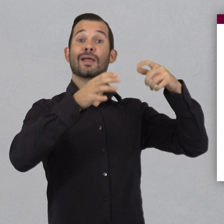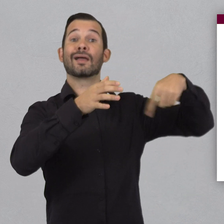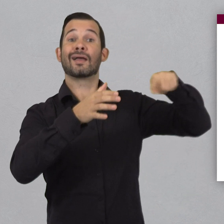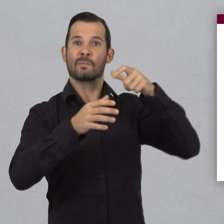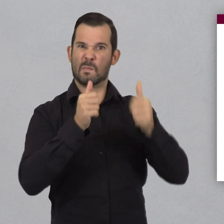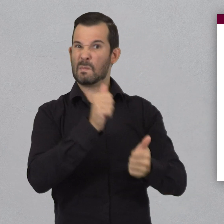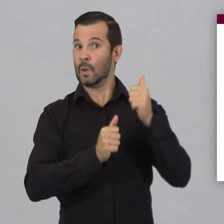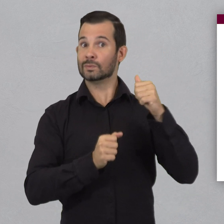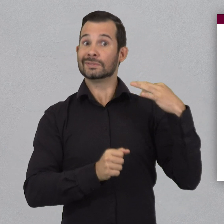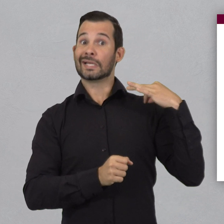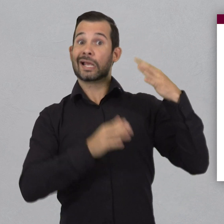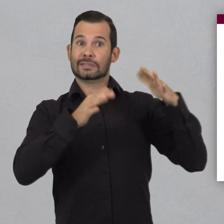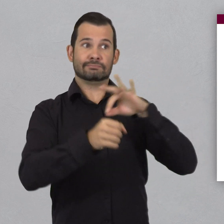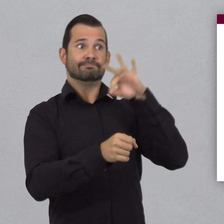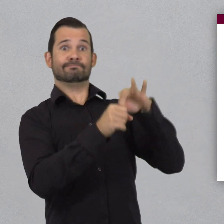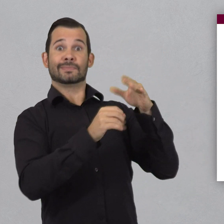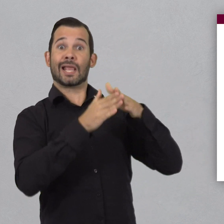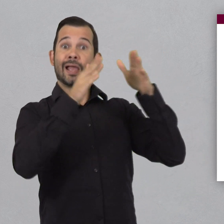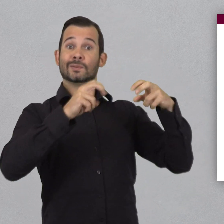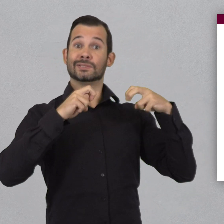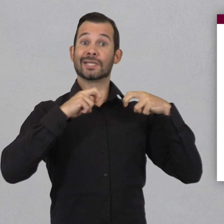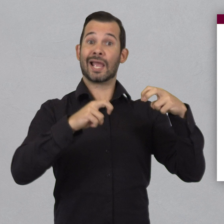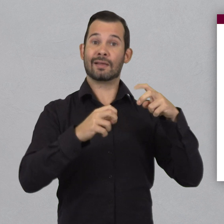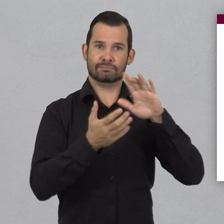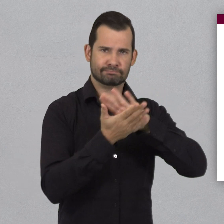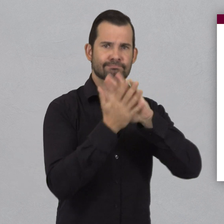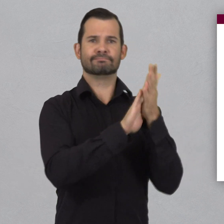The political party with the most candidates elected to the House